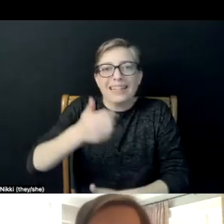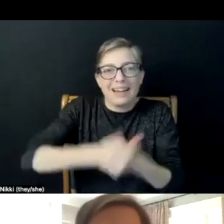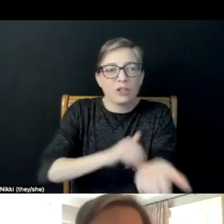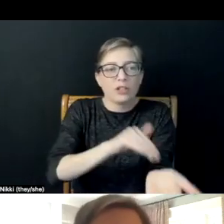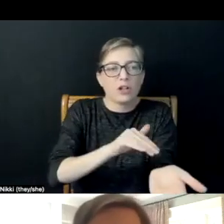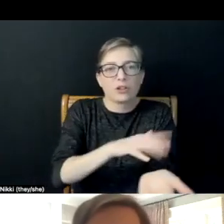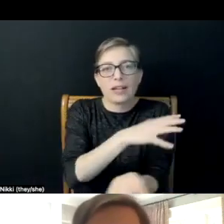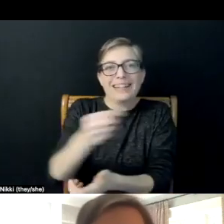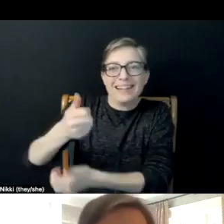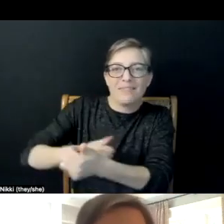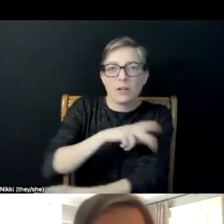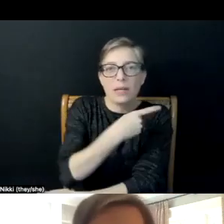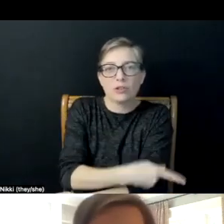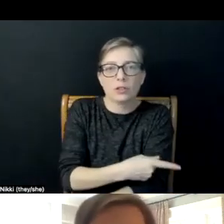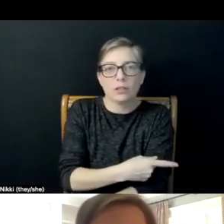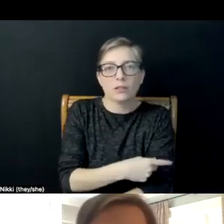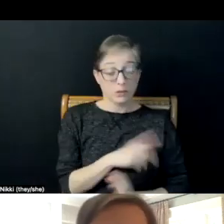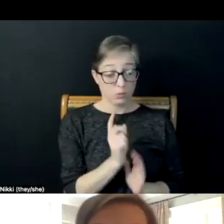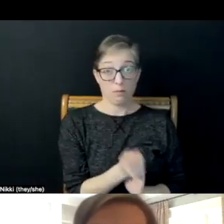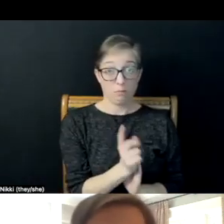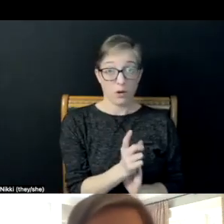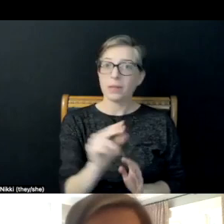it's everything we do. It's our mannerisms. It's our language.